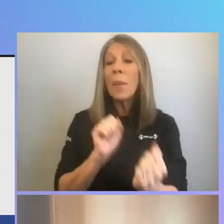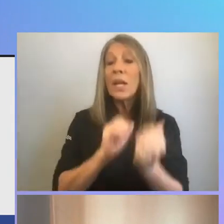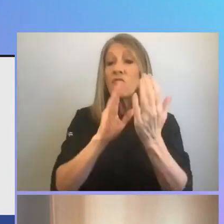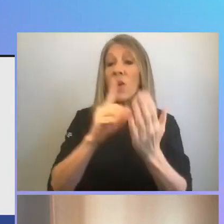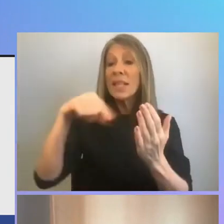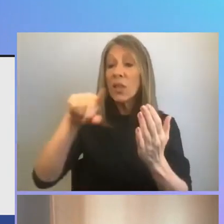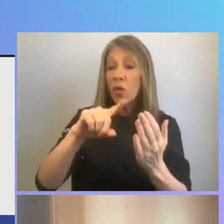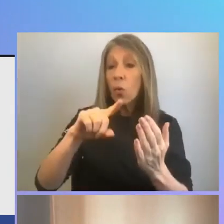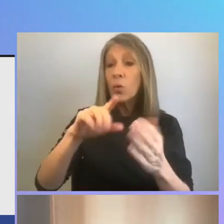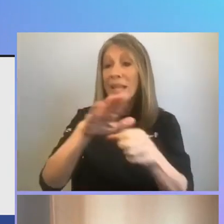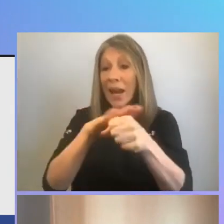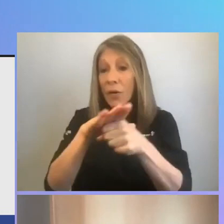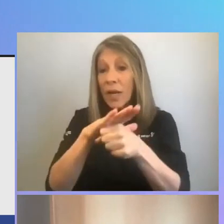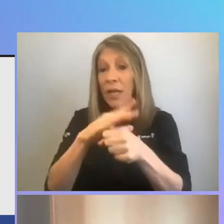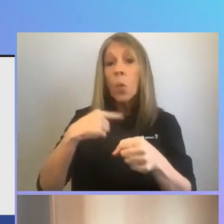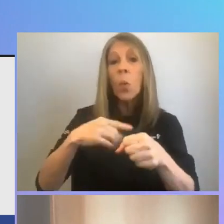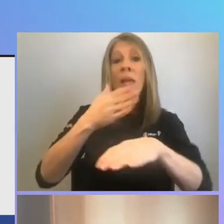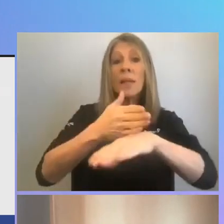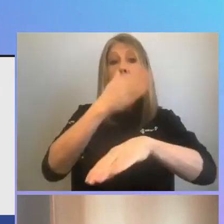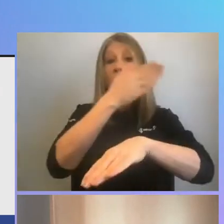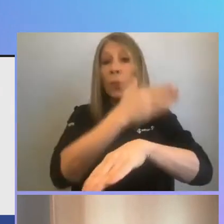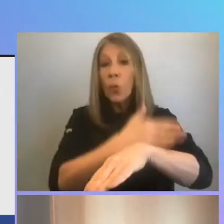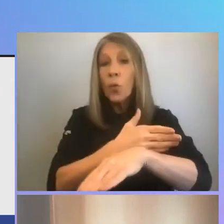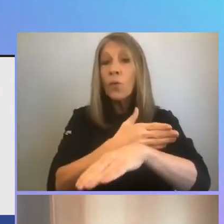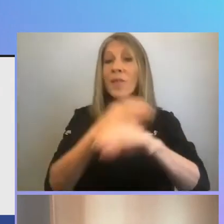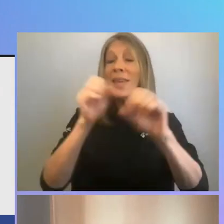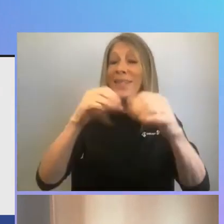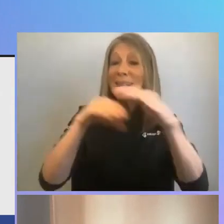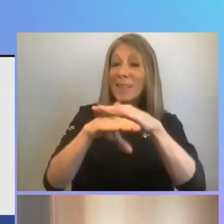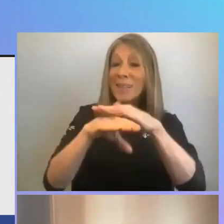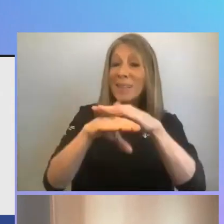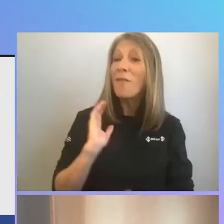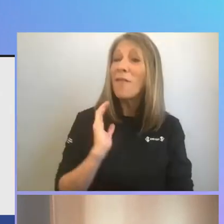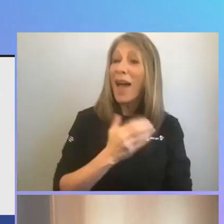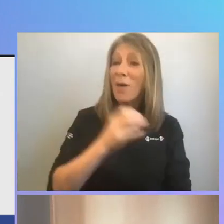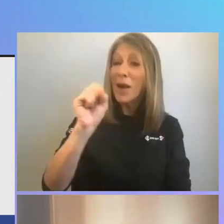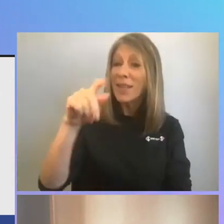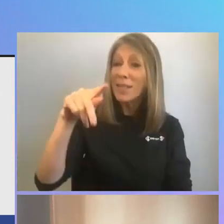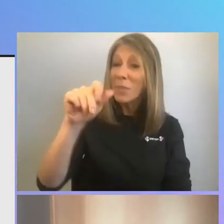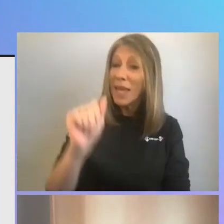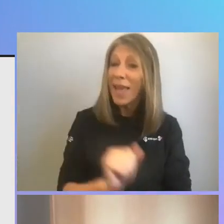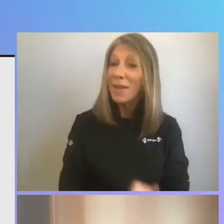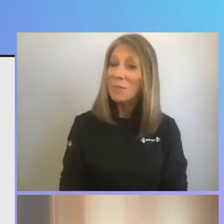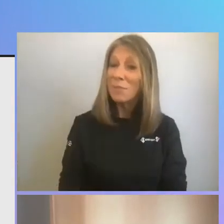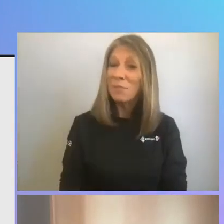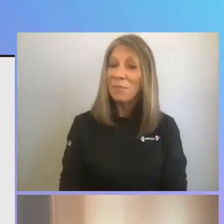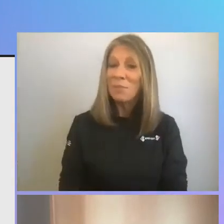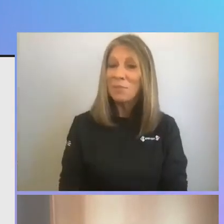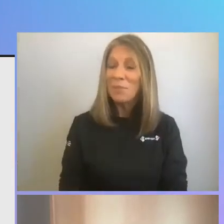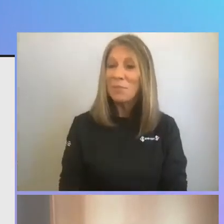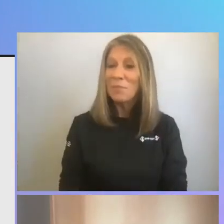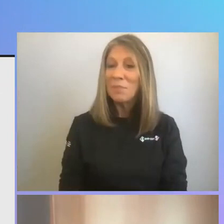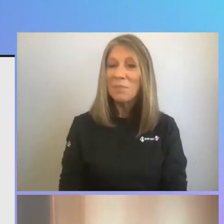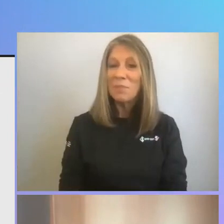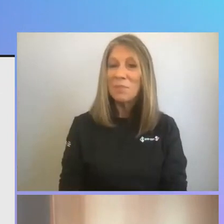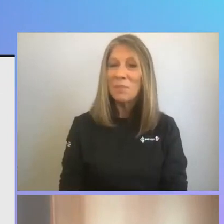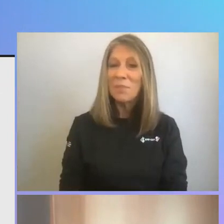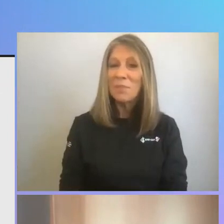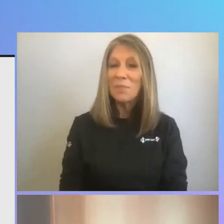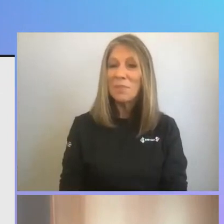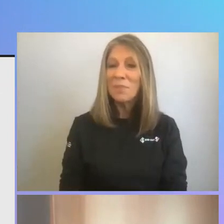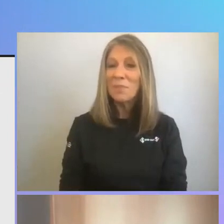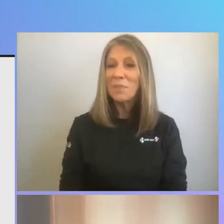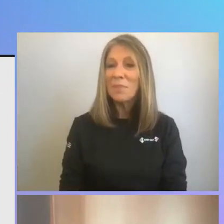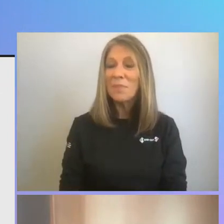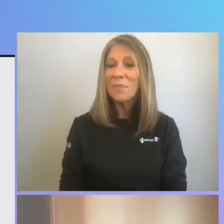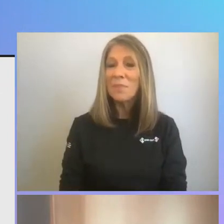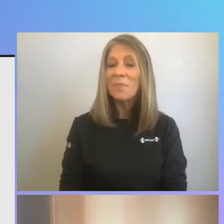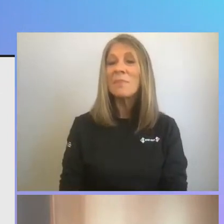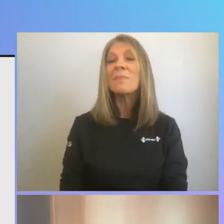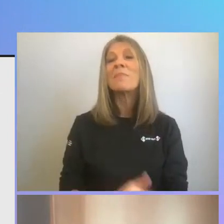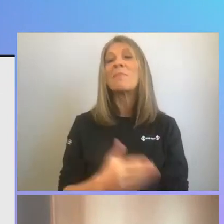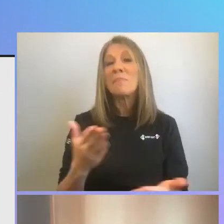accessibility of our spas. So in closing, I would like to leave